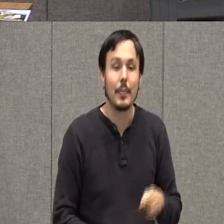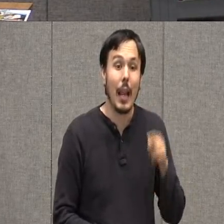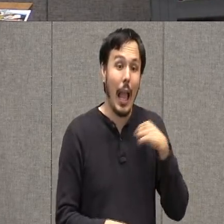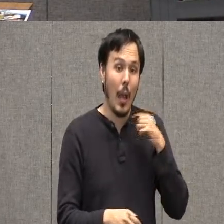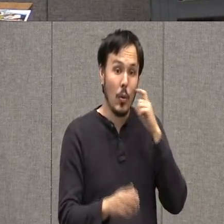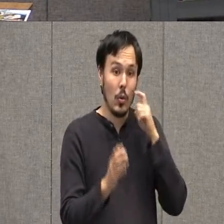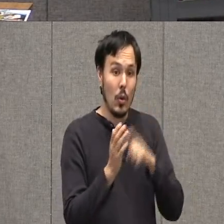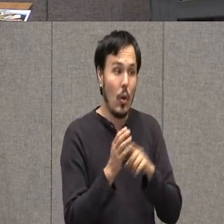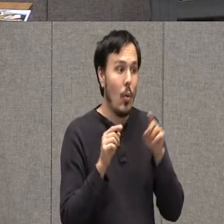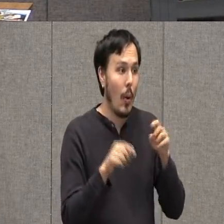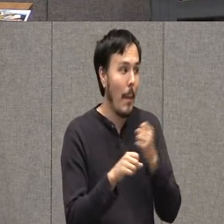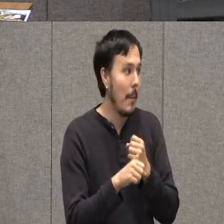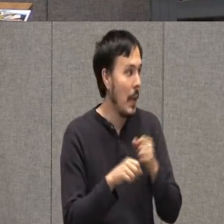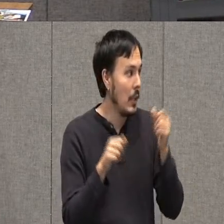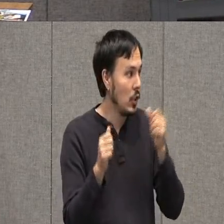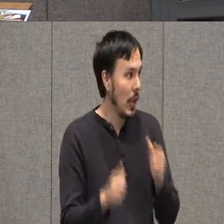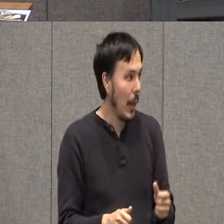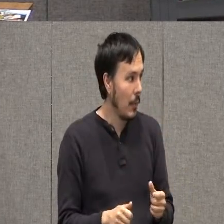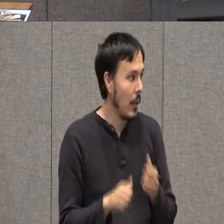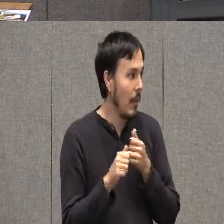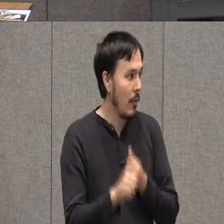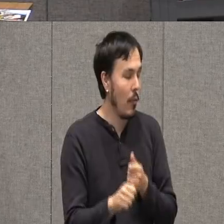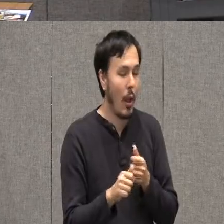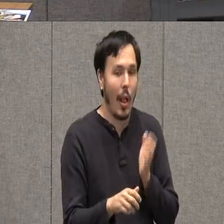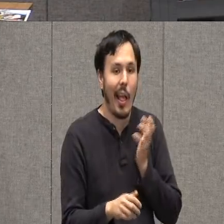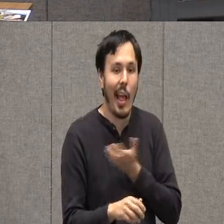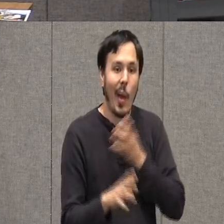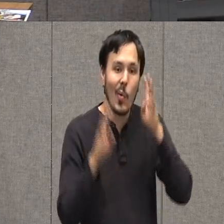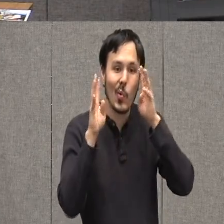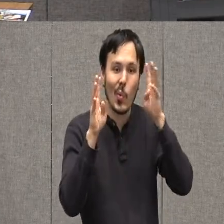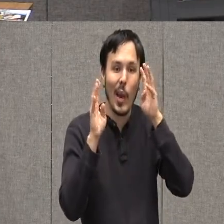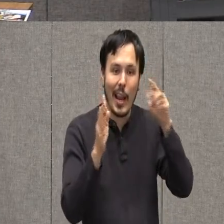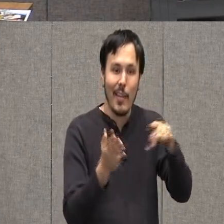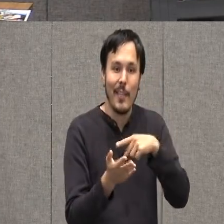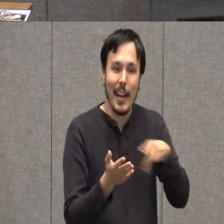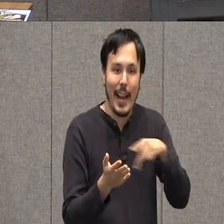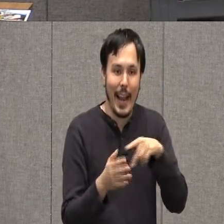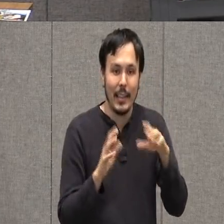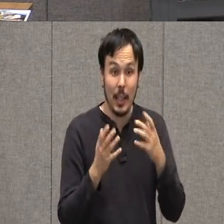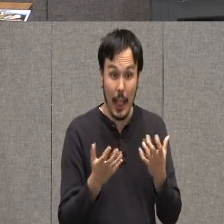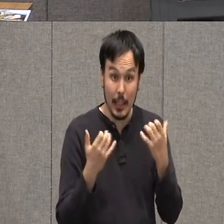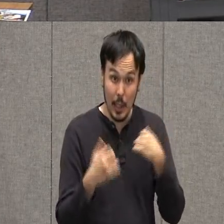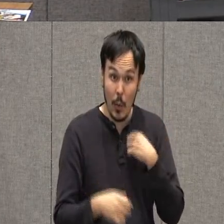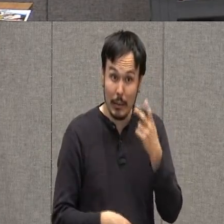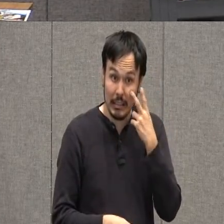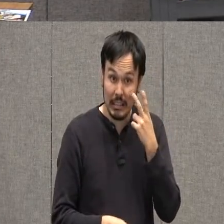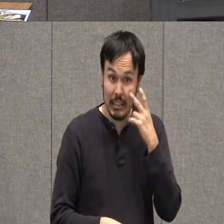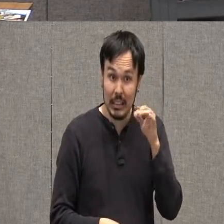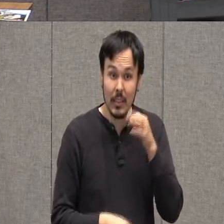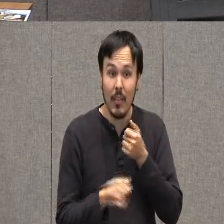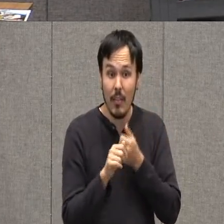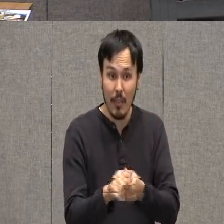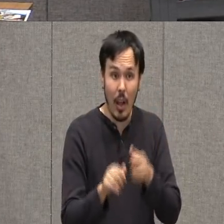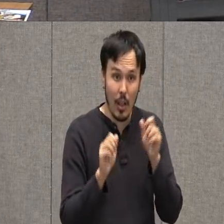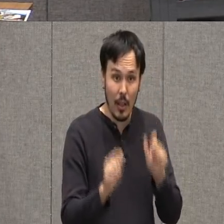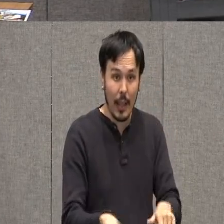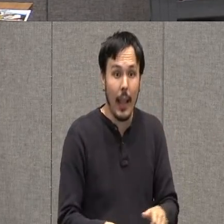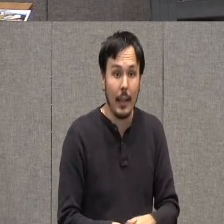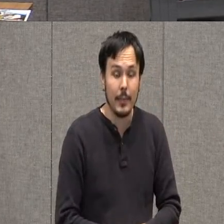when we were making shapes in our creative dance class, too. So I'm gonna see now if I can translate what I noticed while I draw.